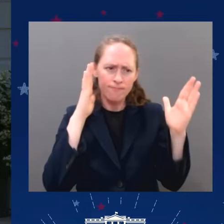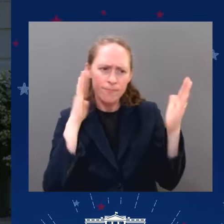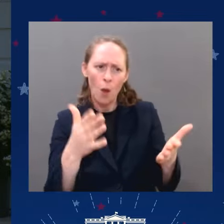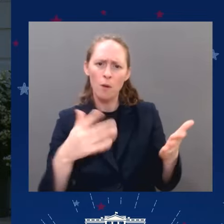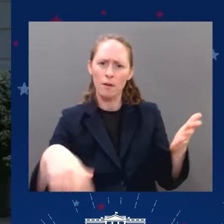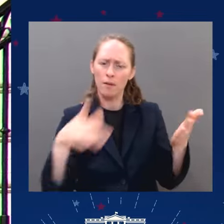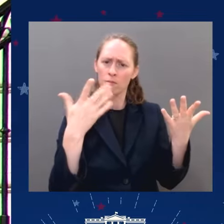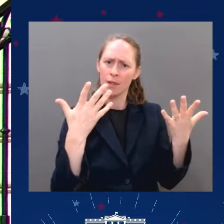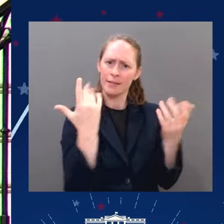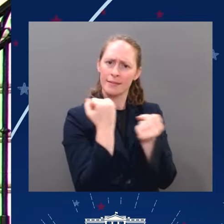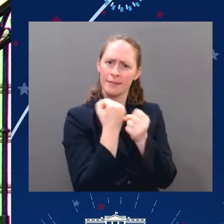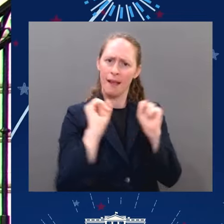Yes, clap with him.